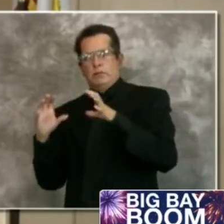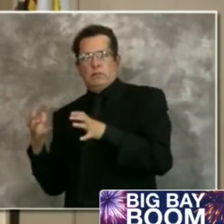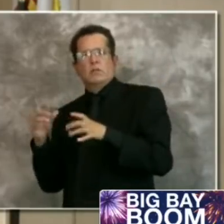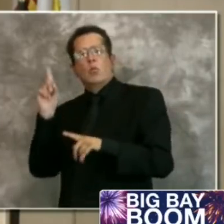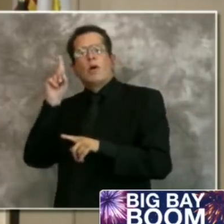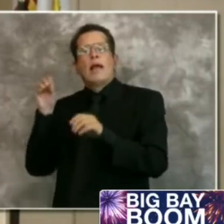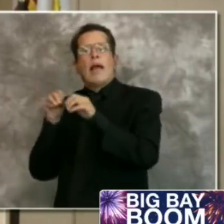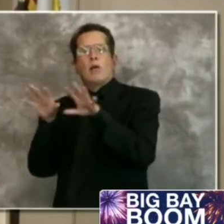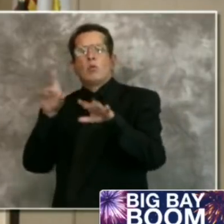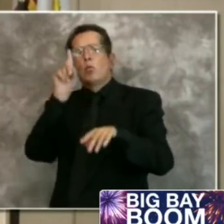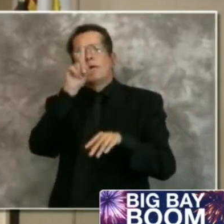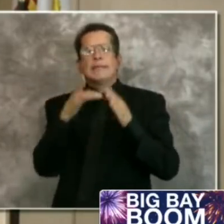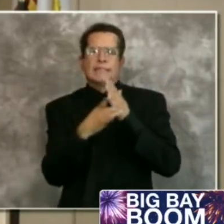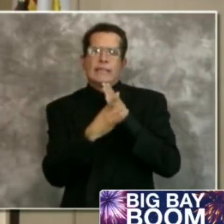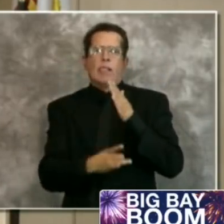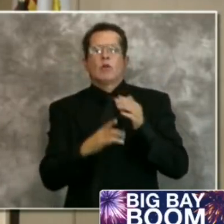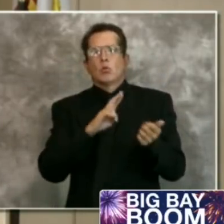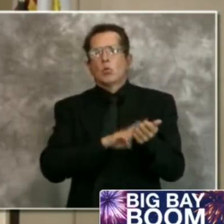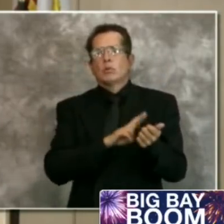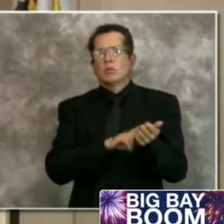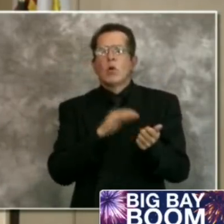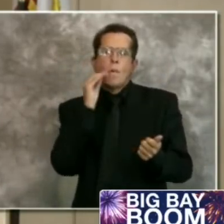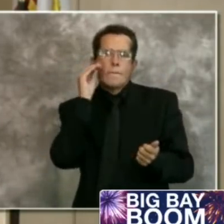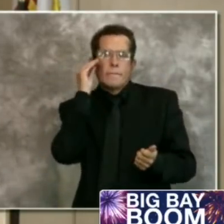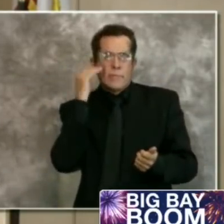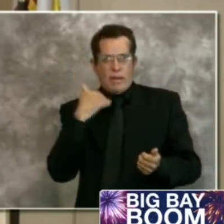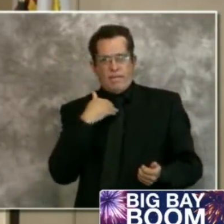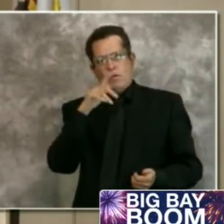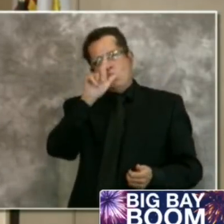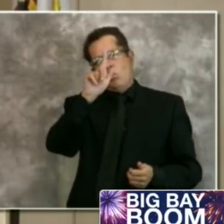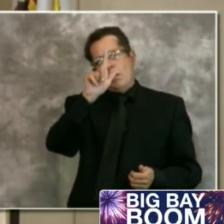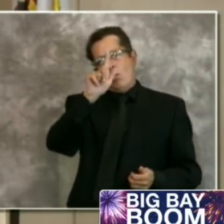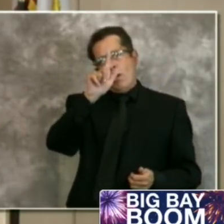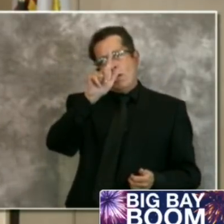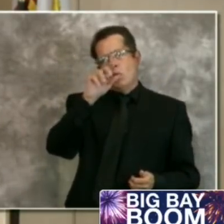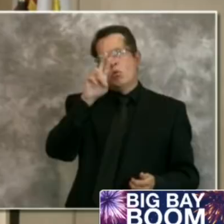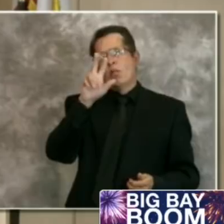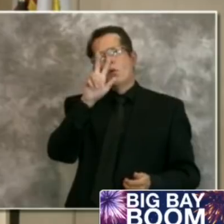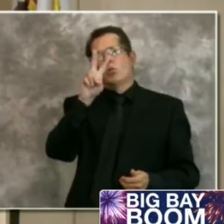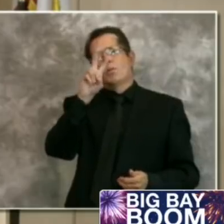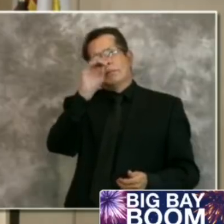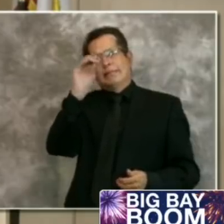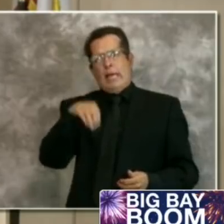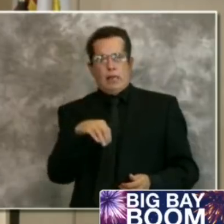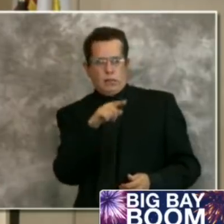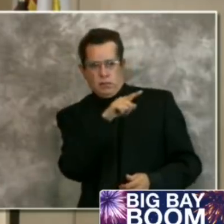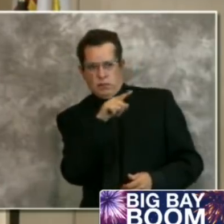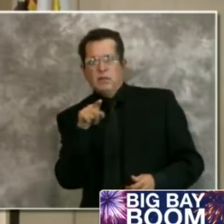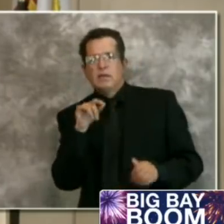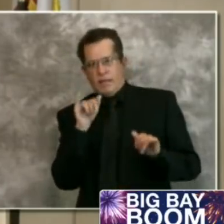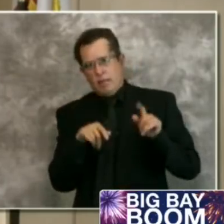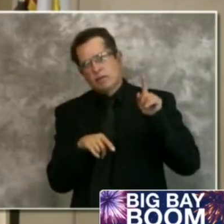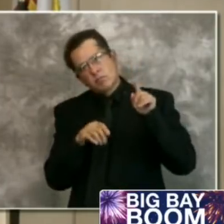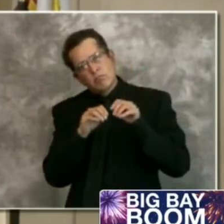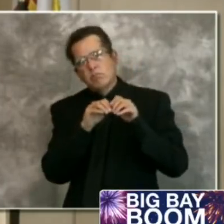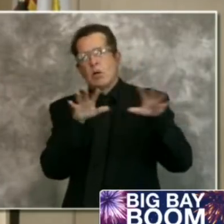65 A 49% ARE STILL ACTIVE. AND OF THE 65 ACTIVE OUTBREAKS THERE ARE 3 CATEGORIES. THE FIRST. IS SKILLED NURSING